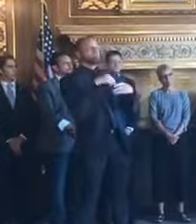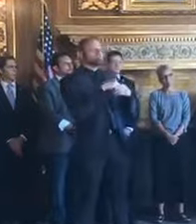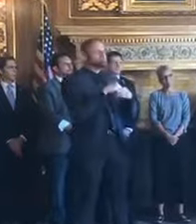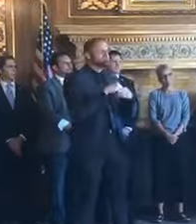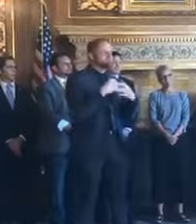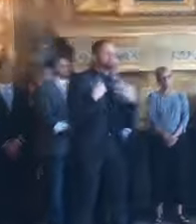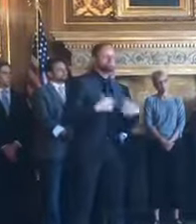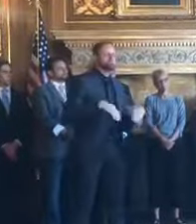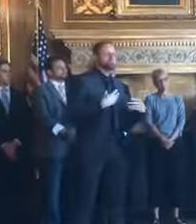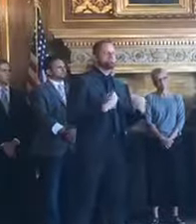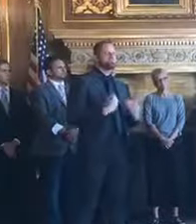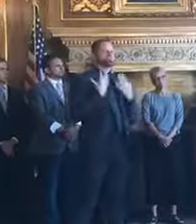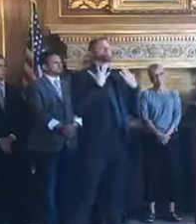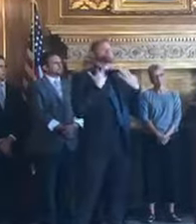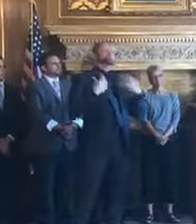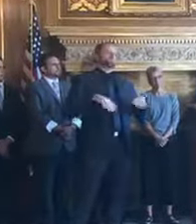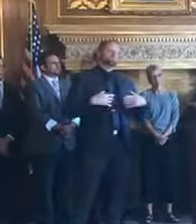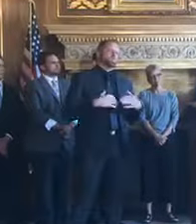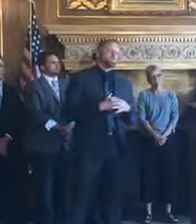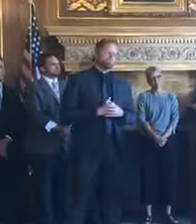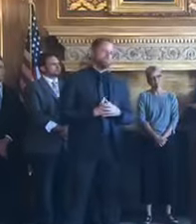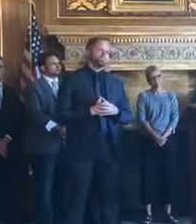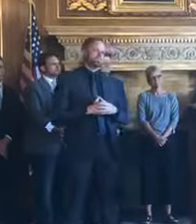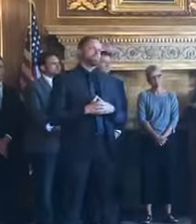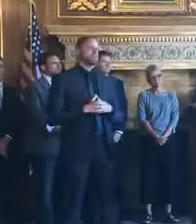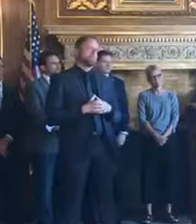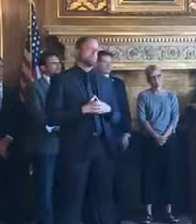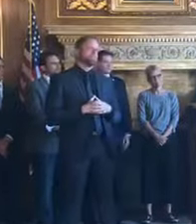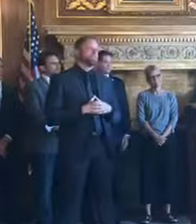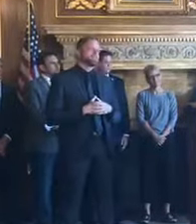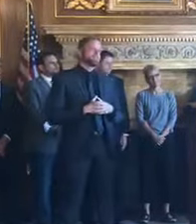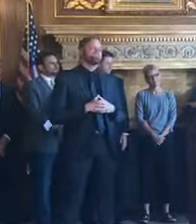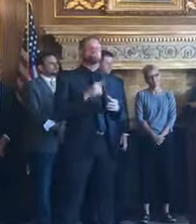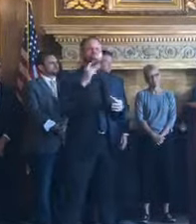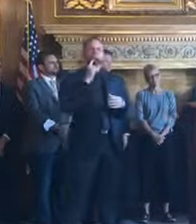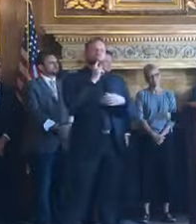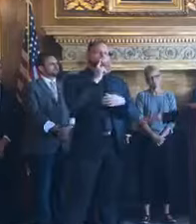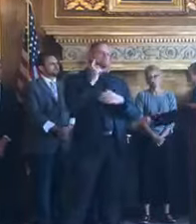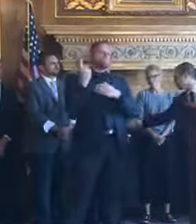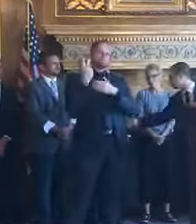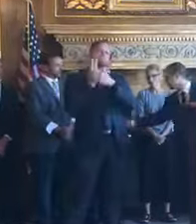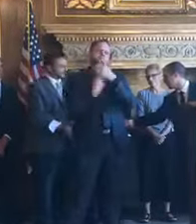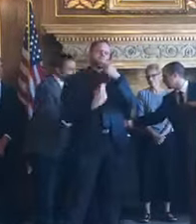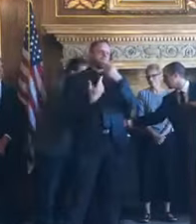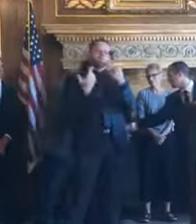to have broad bi-partisan support so this will be successful. I really appreciate his efforts, thank you very much.